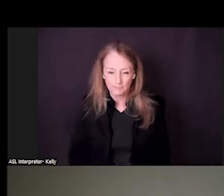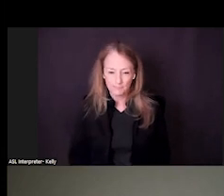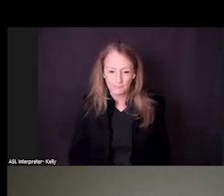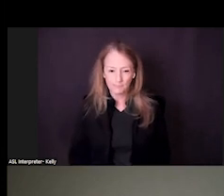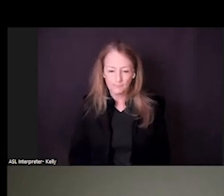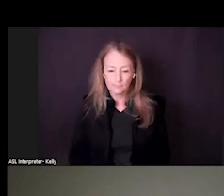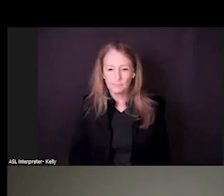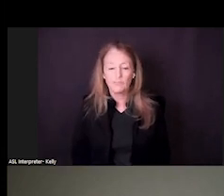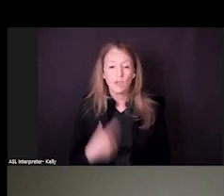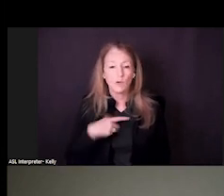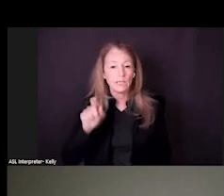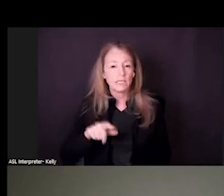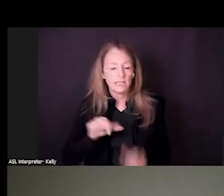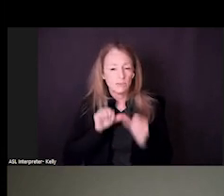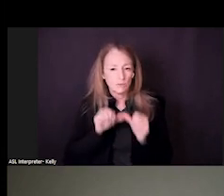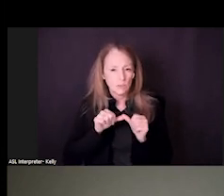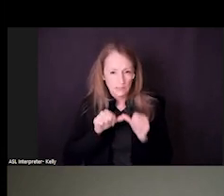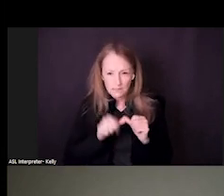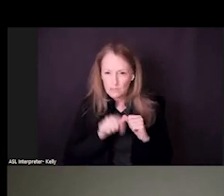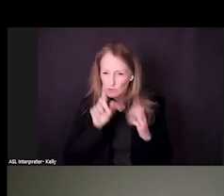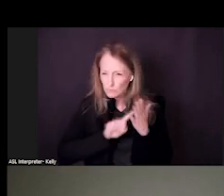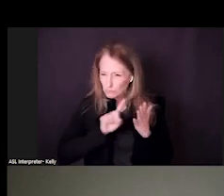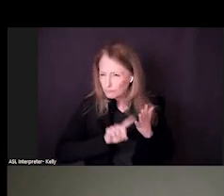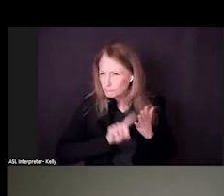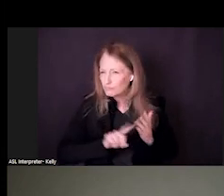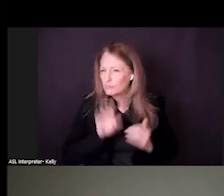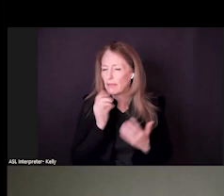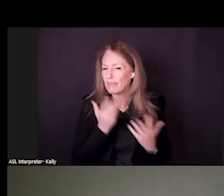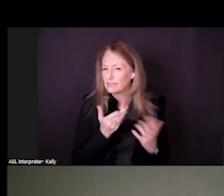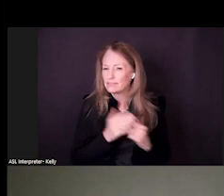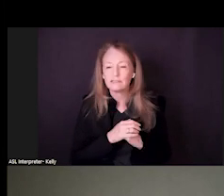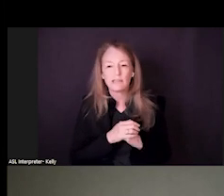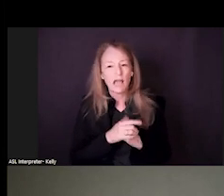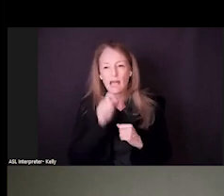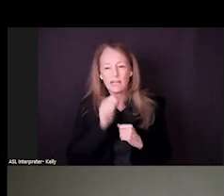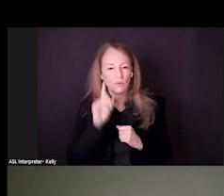CONTINUE PRESSING ON. I DON'T THINK WE HAVE DONE ENOUGH ARTICLES